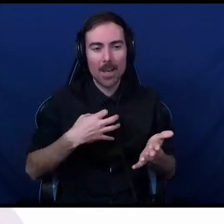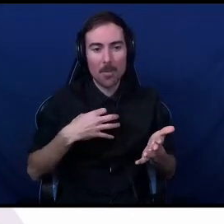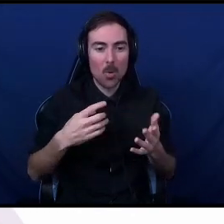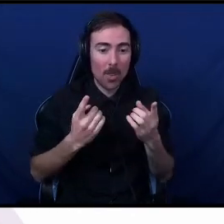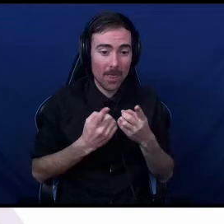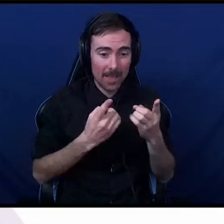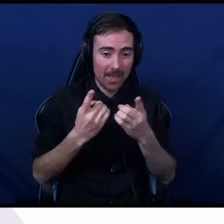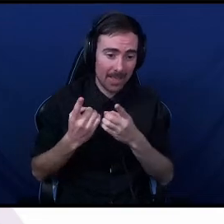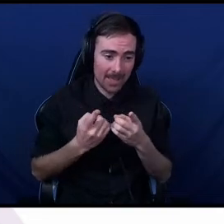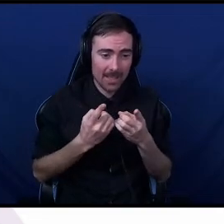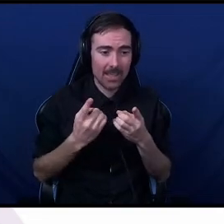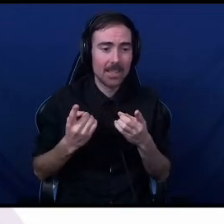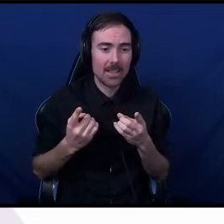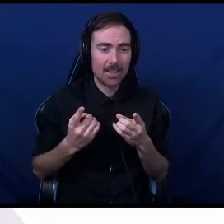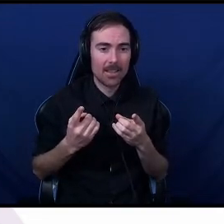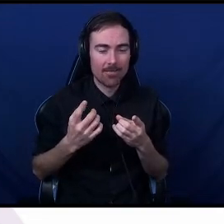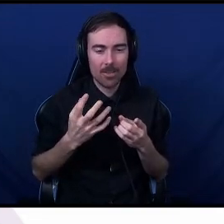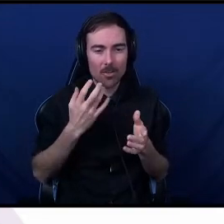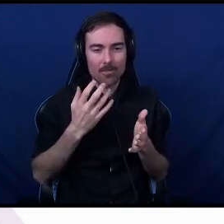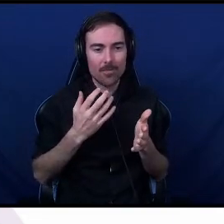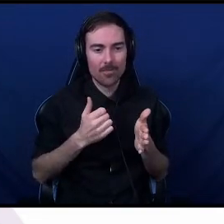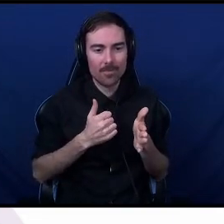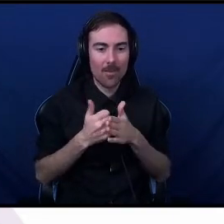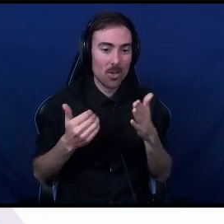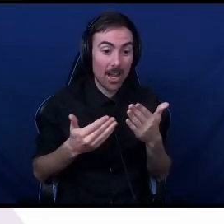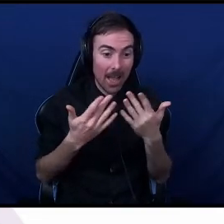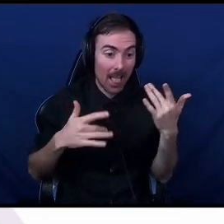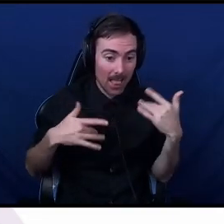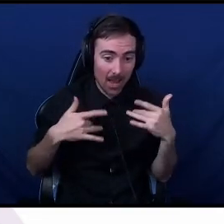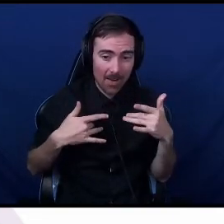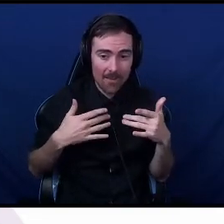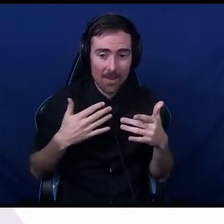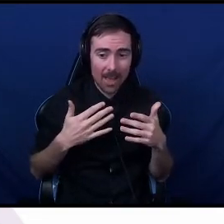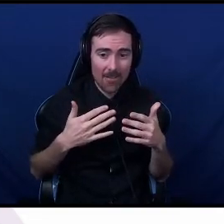the future, are less have less barriers, then we'll have gained